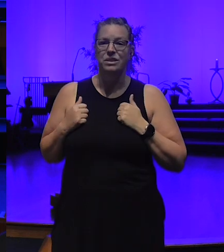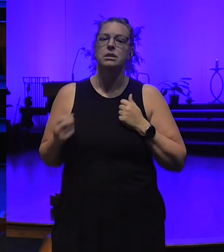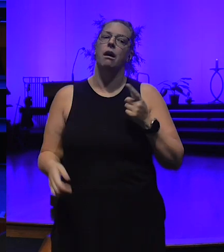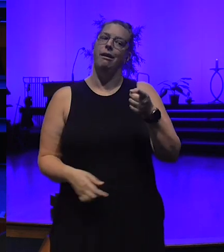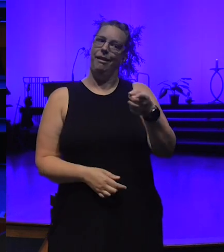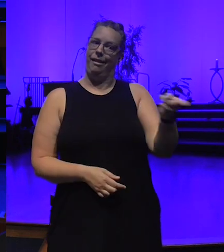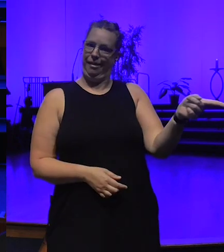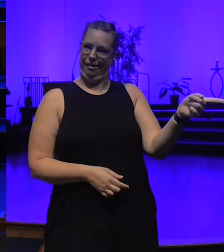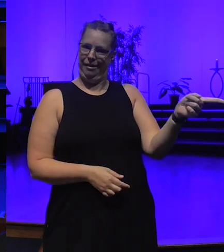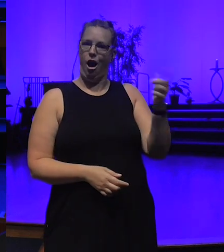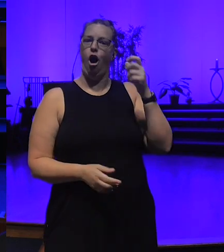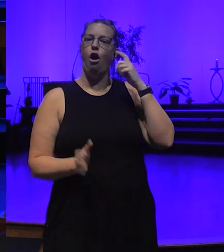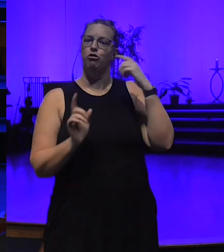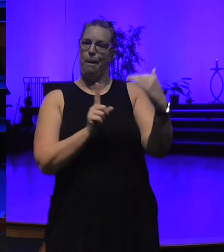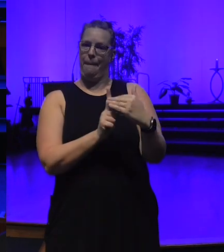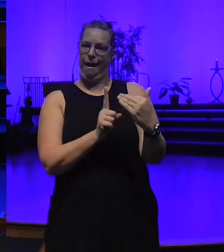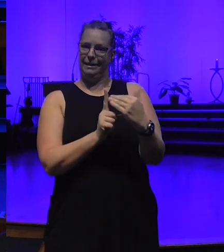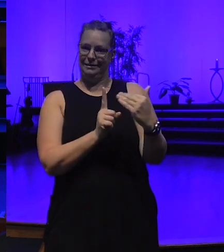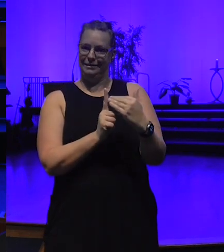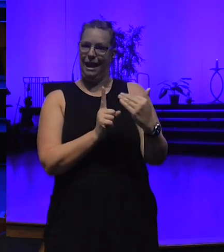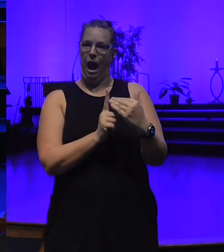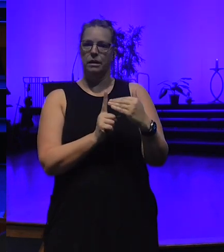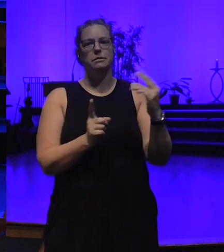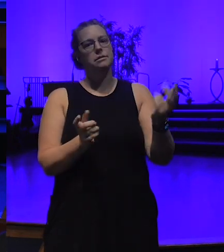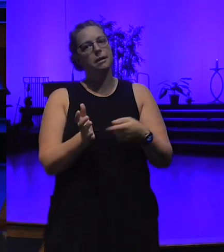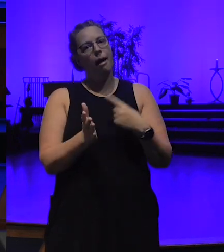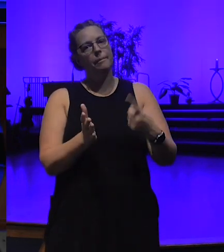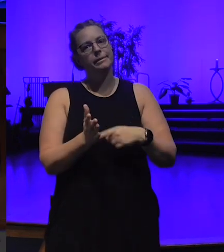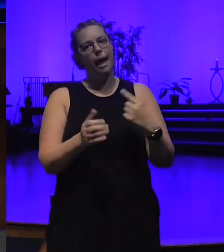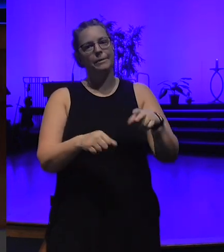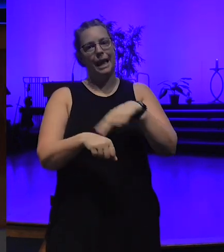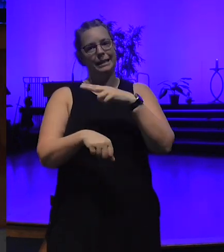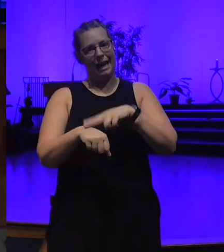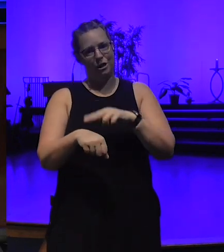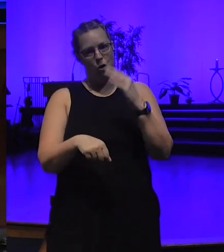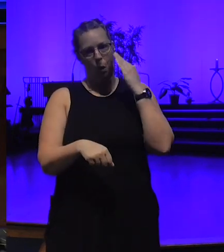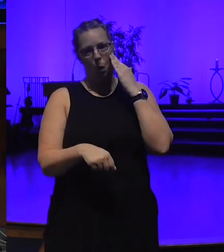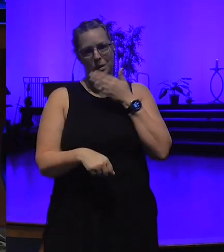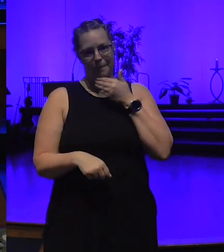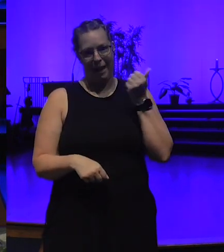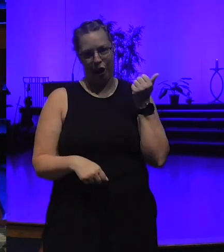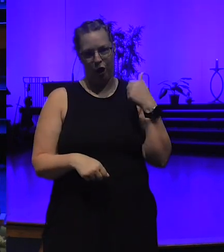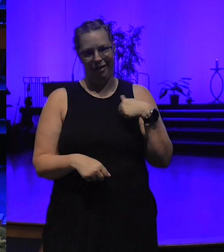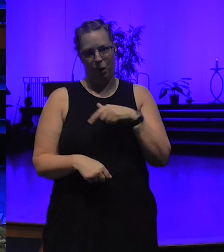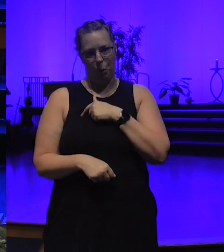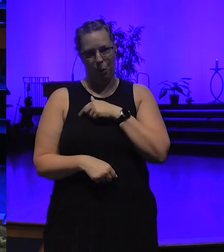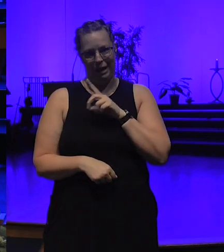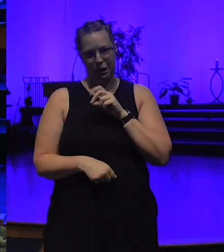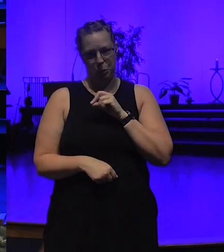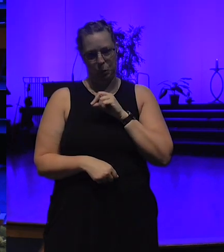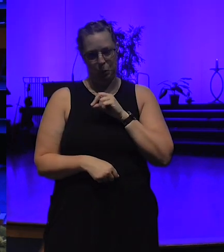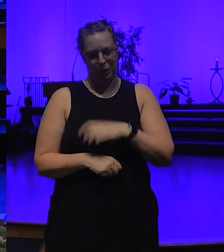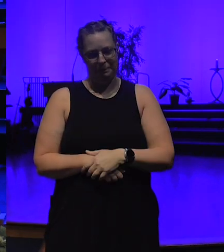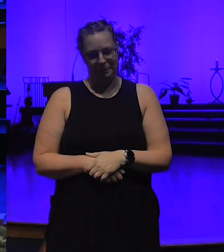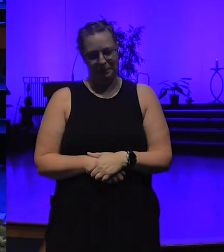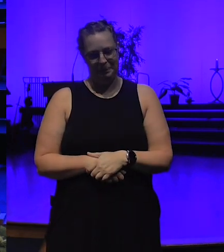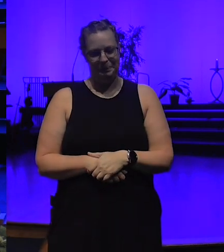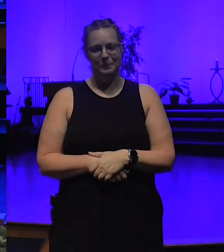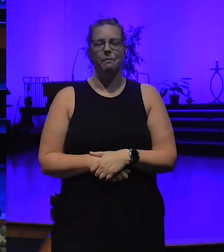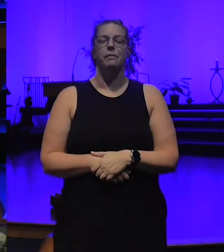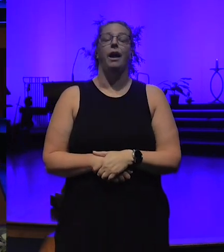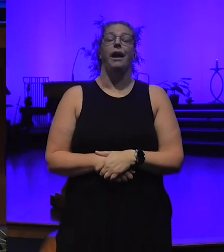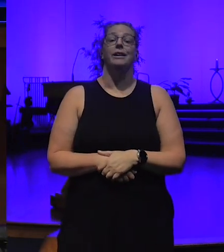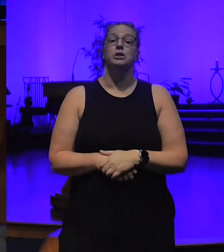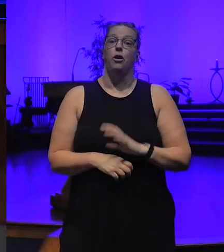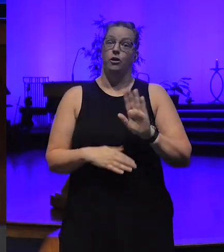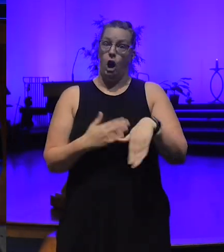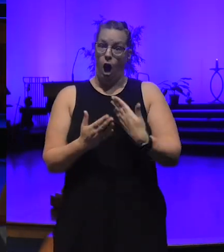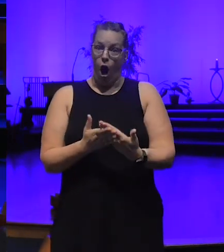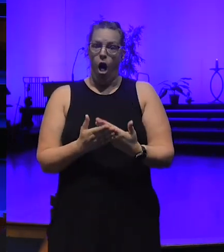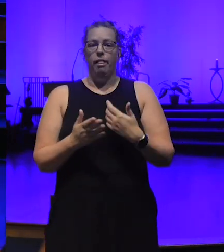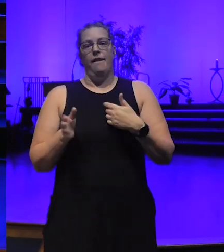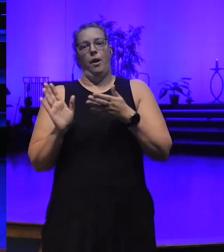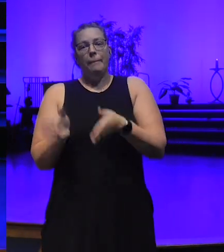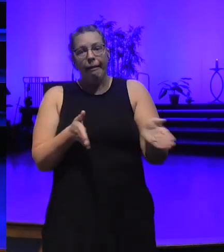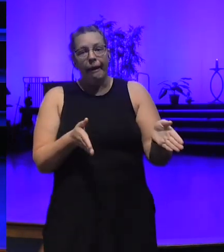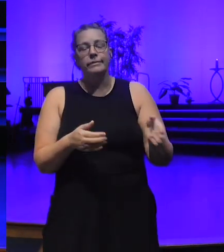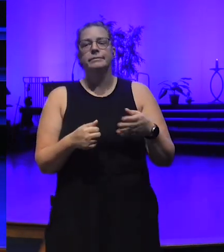that sometimes nature knows a little better than we do and that for all of our plans and desire